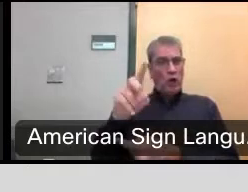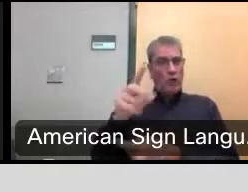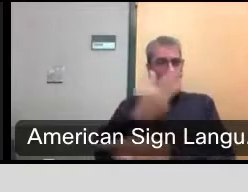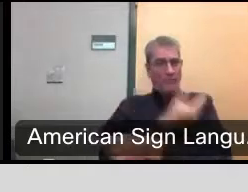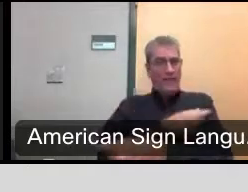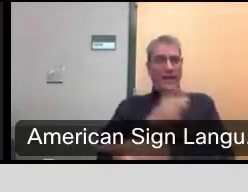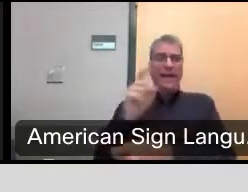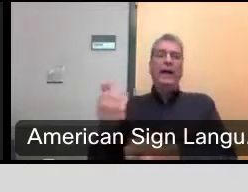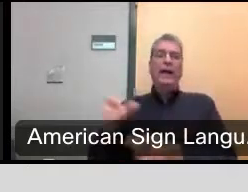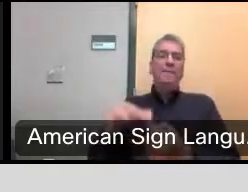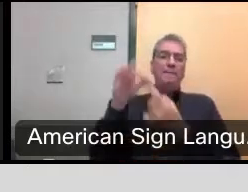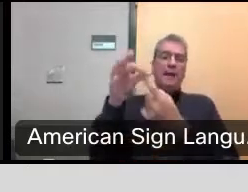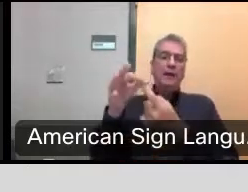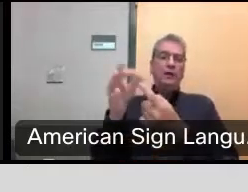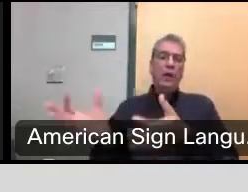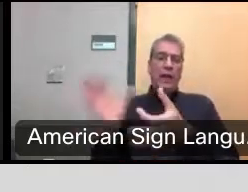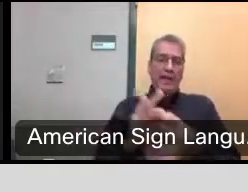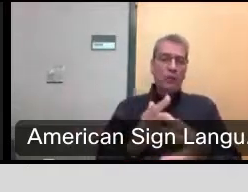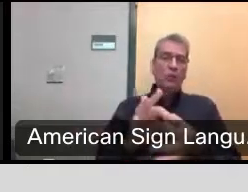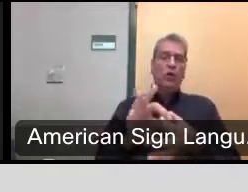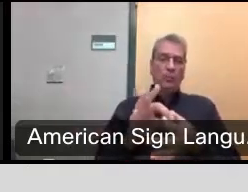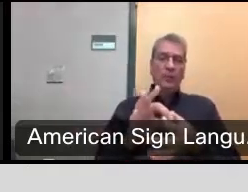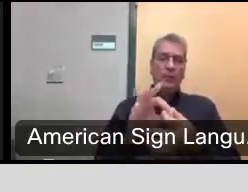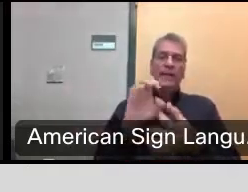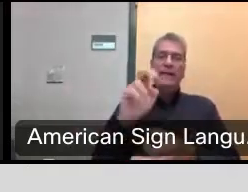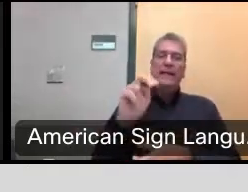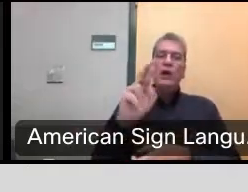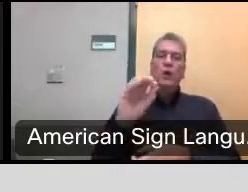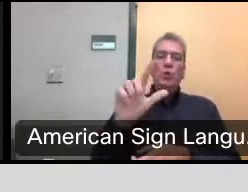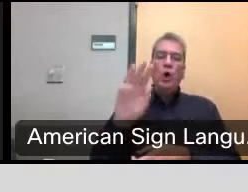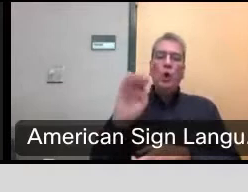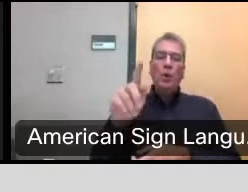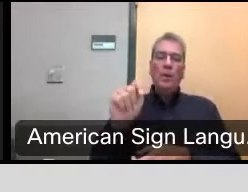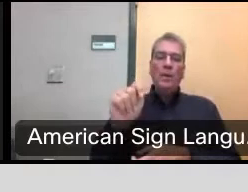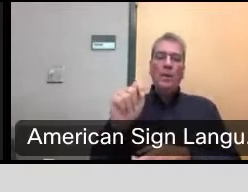uh, there you go. That was another if you will, um, paperwork,